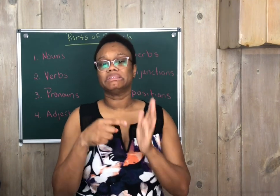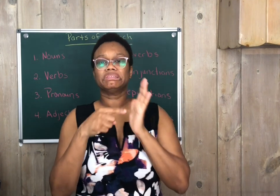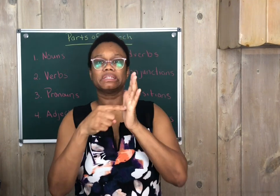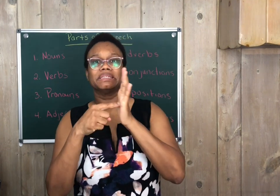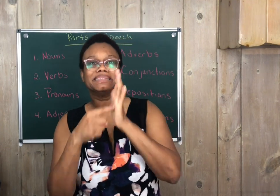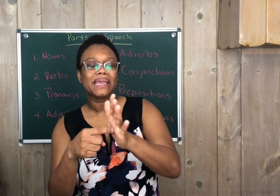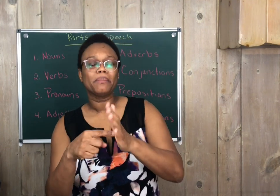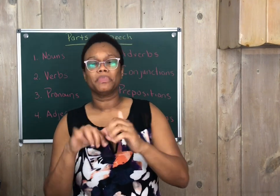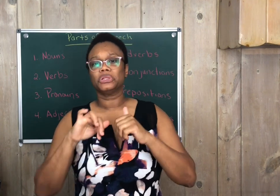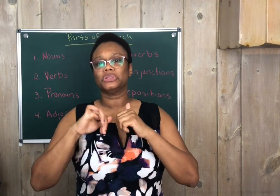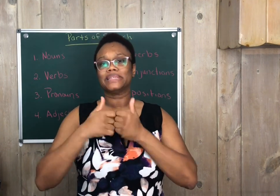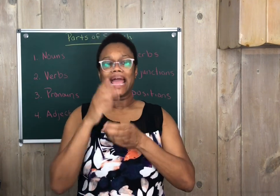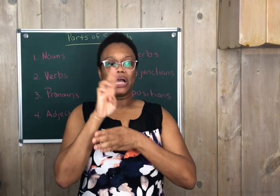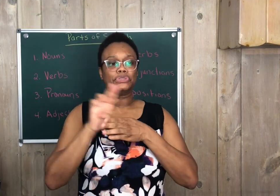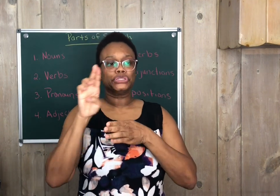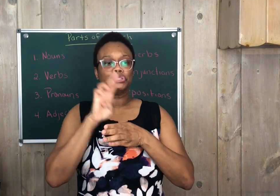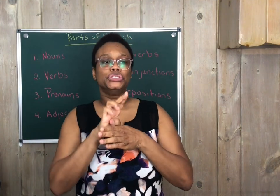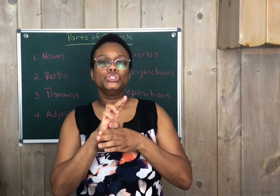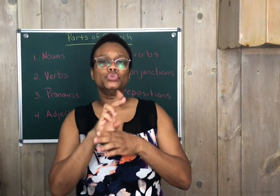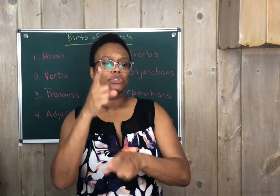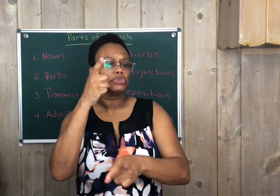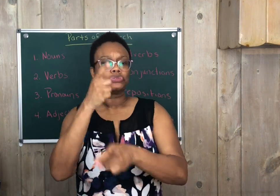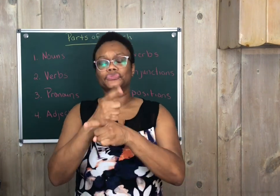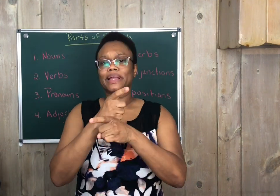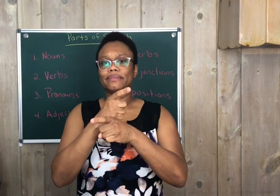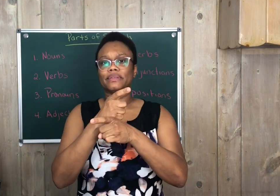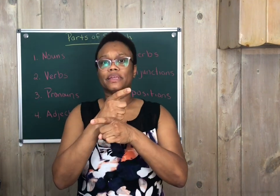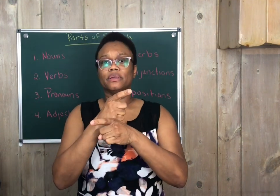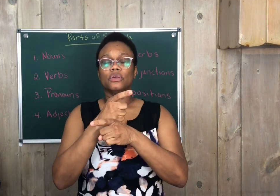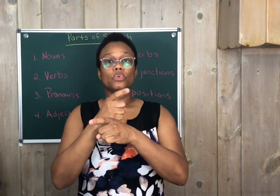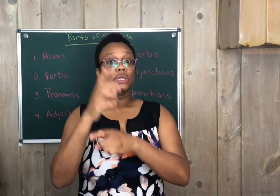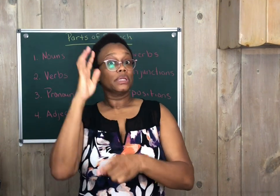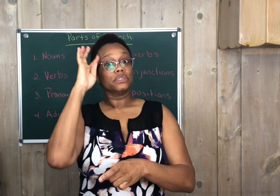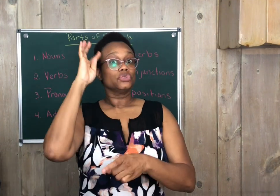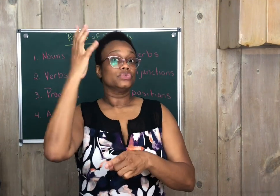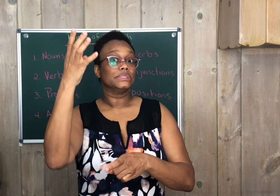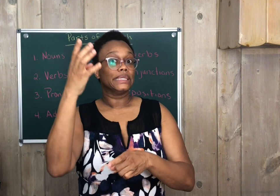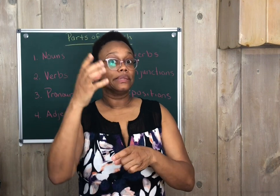It'll talk about meanings how to use them properly in English sentences